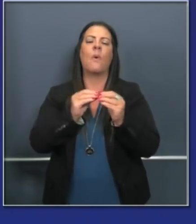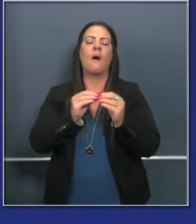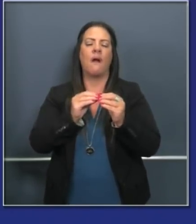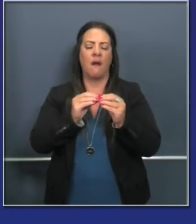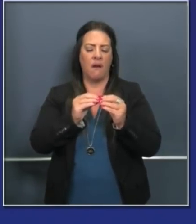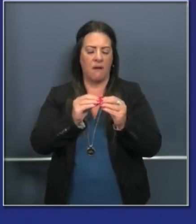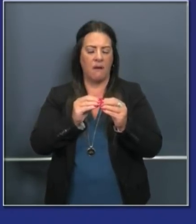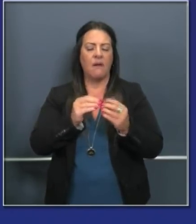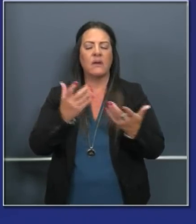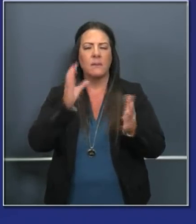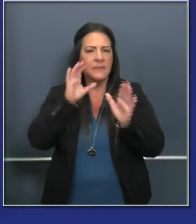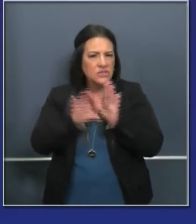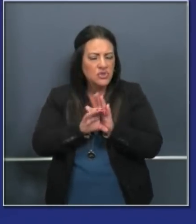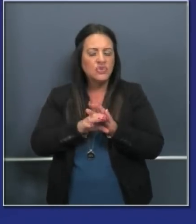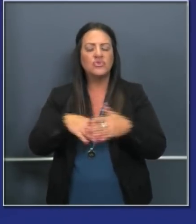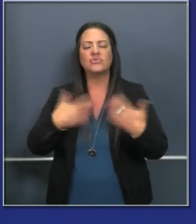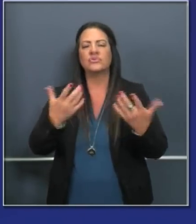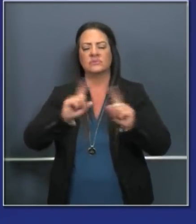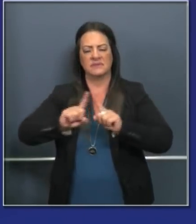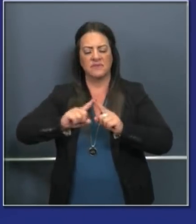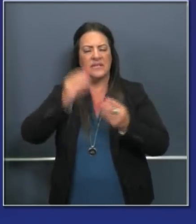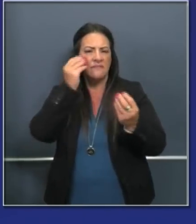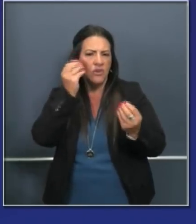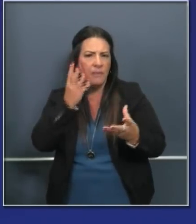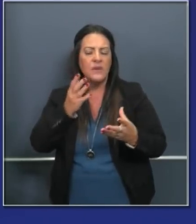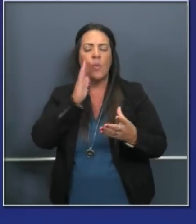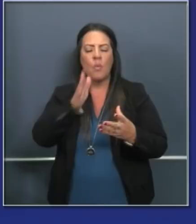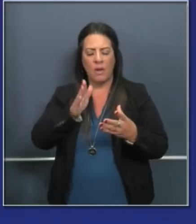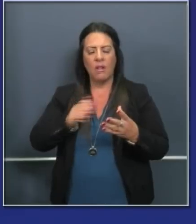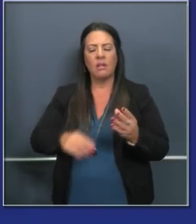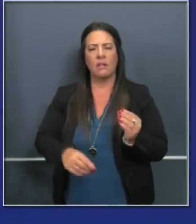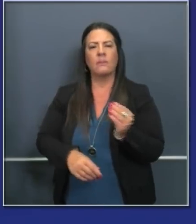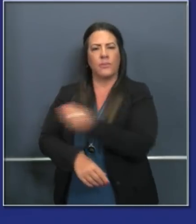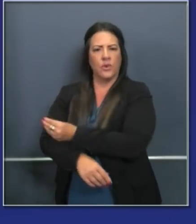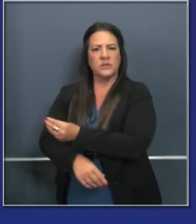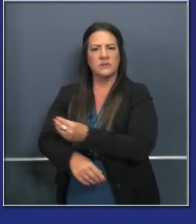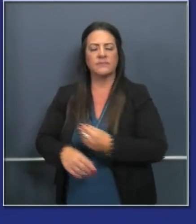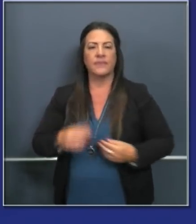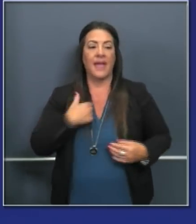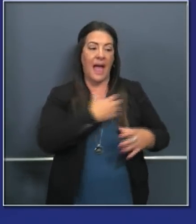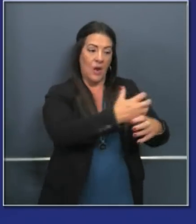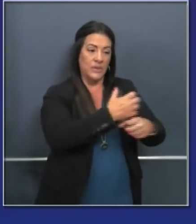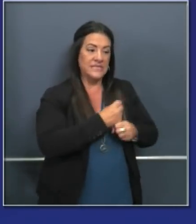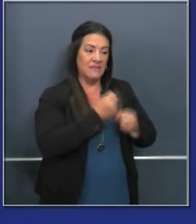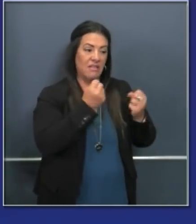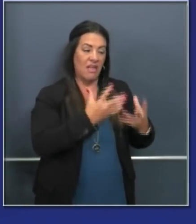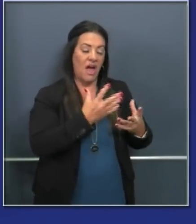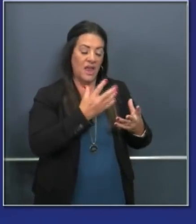WE'RE RELEASING IT WE'RE ALSO PUTTING OUT A SERIES OF OTHER. POINTS OF DATA I HAVE EVERY